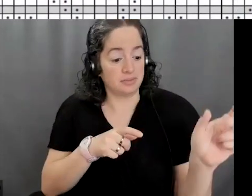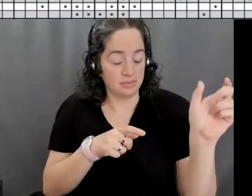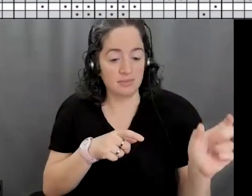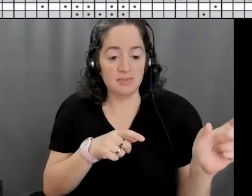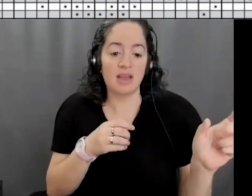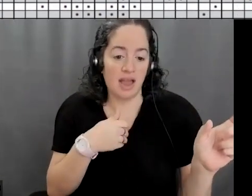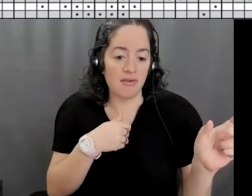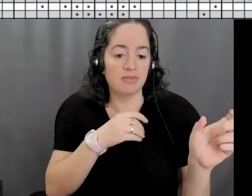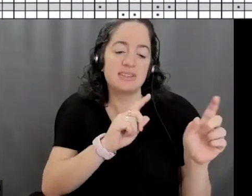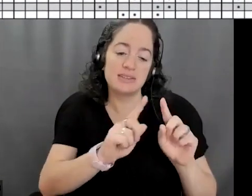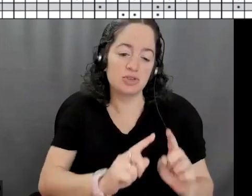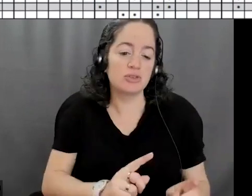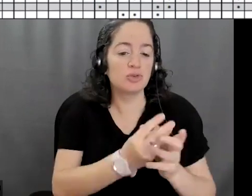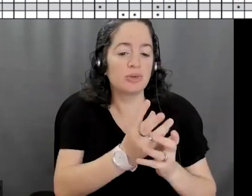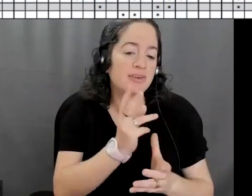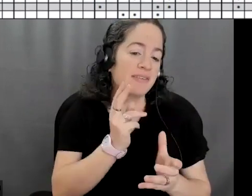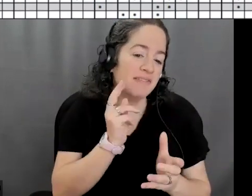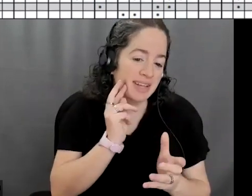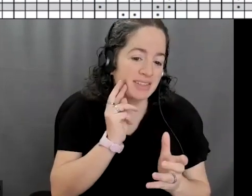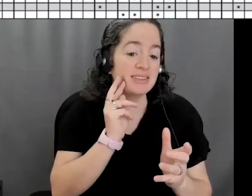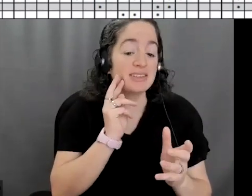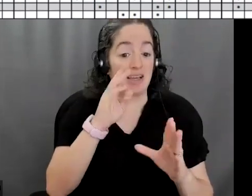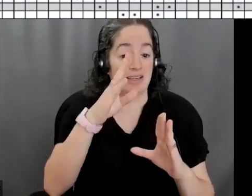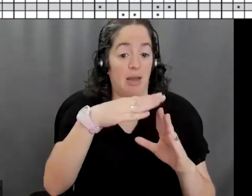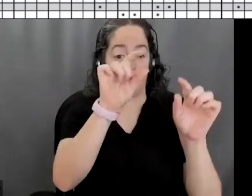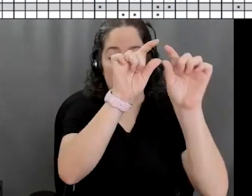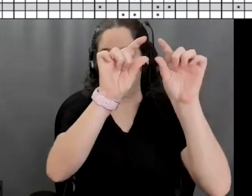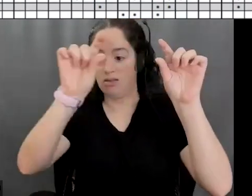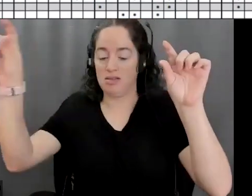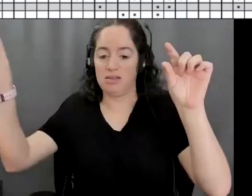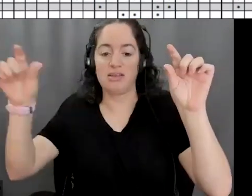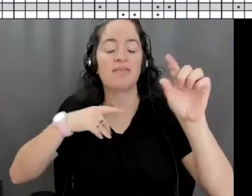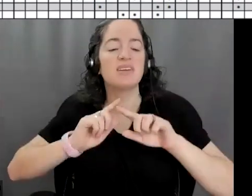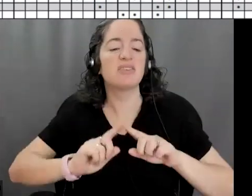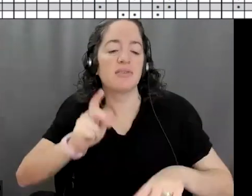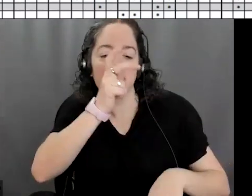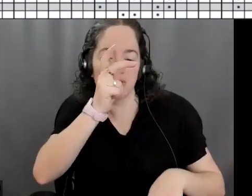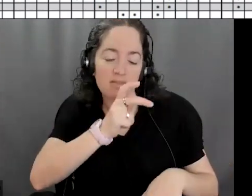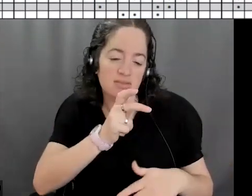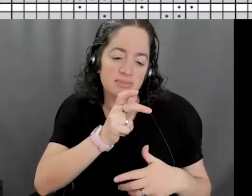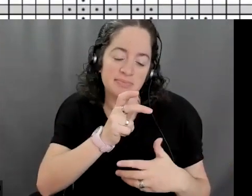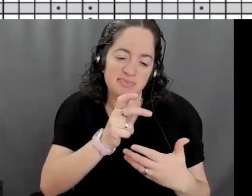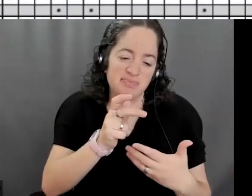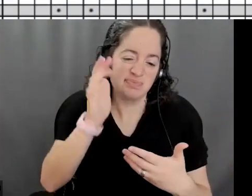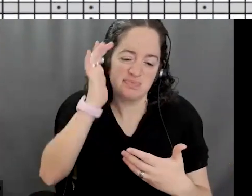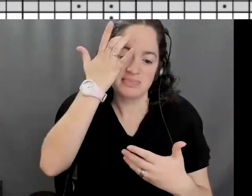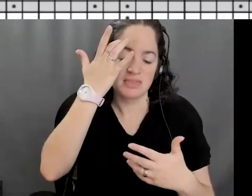and insect pests across the top. I find this table to be somewhat challenging to use